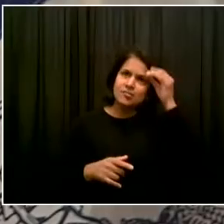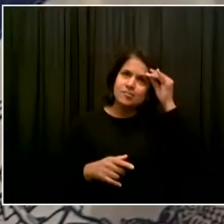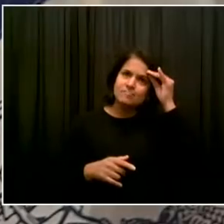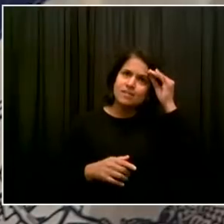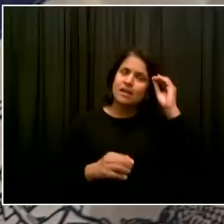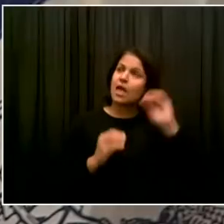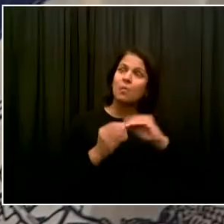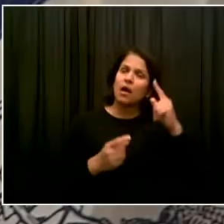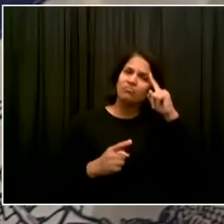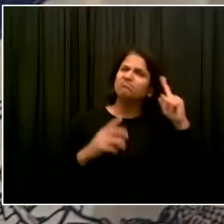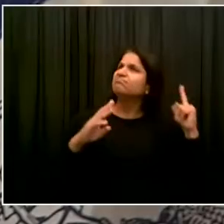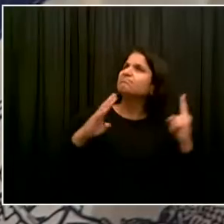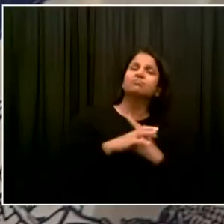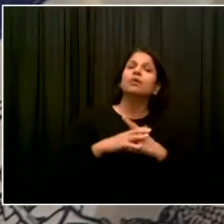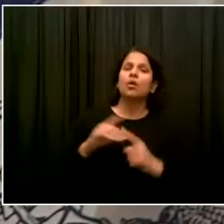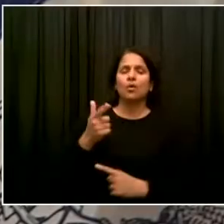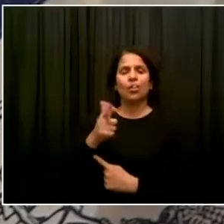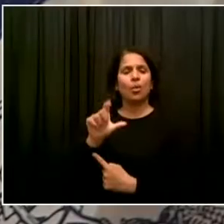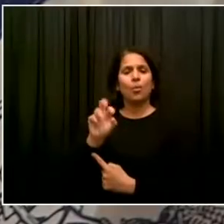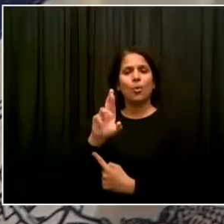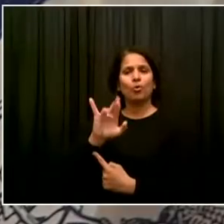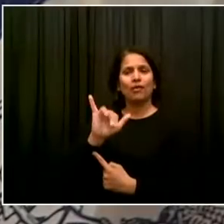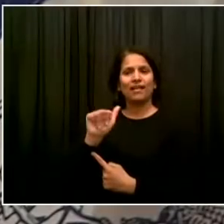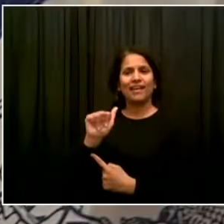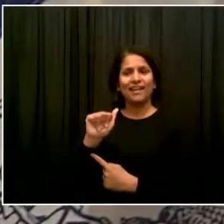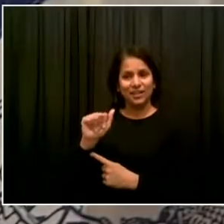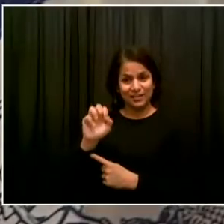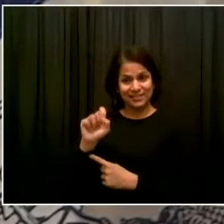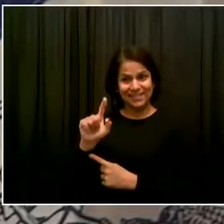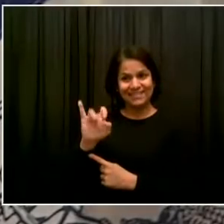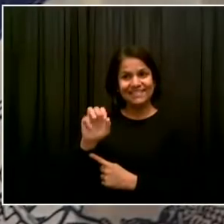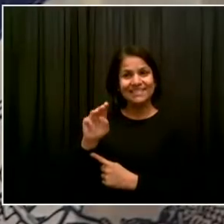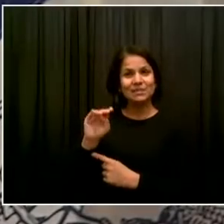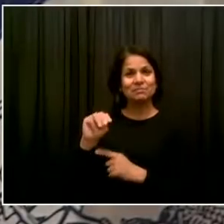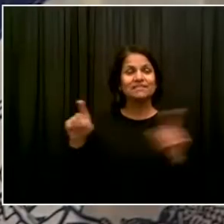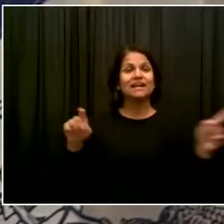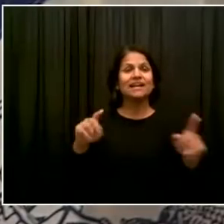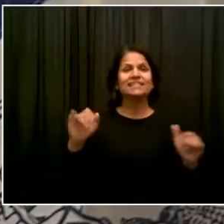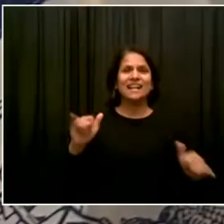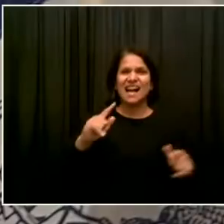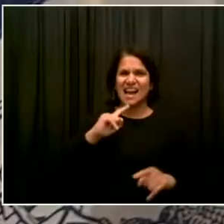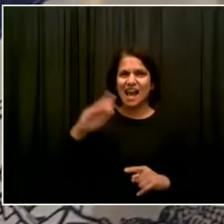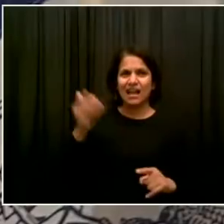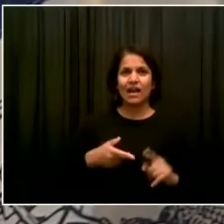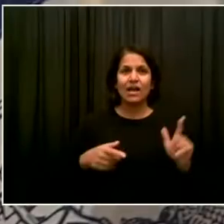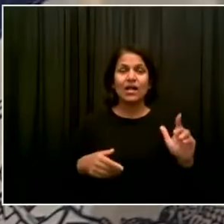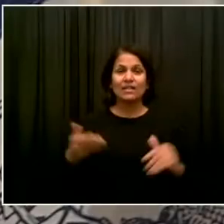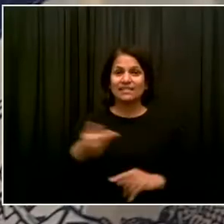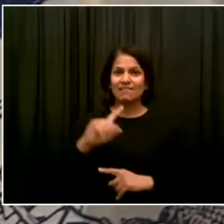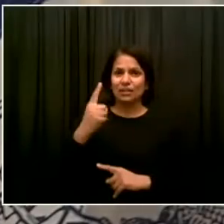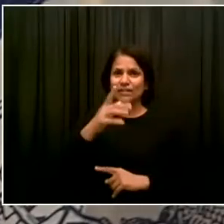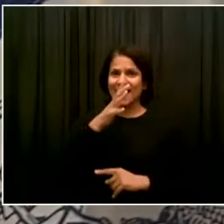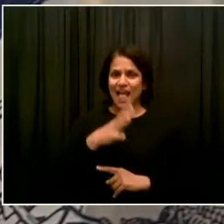END THE ADMINISTRATION.